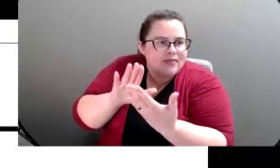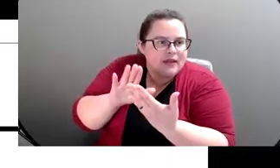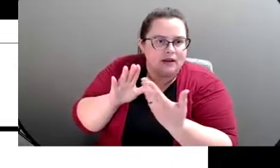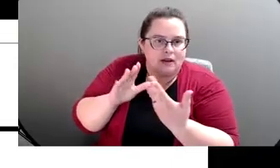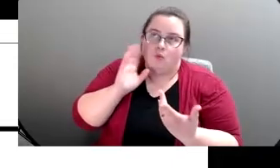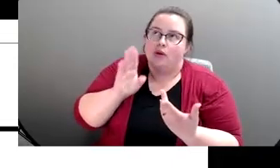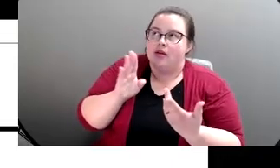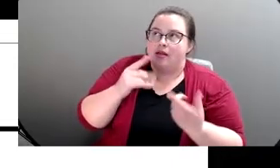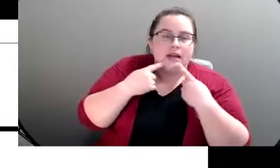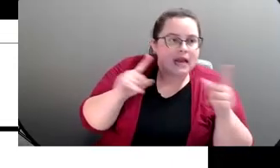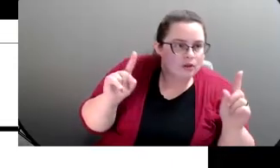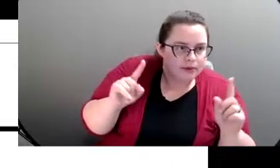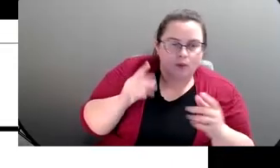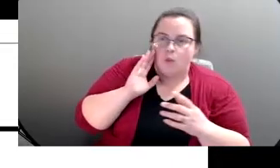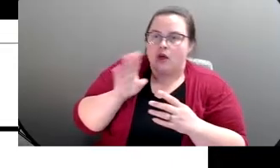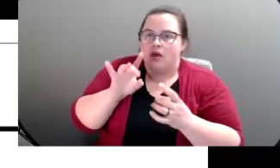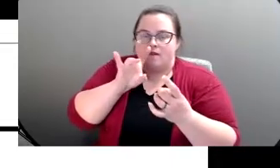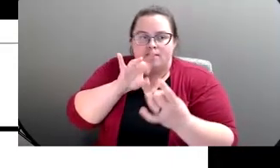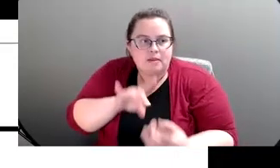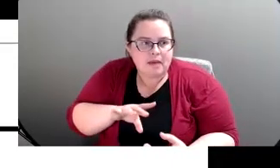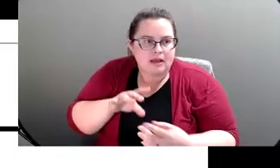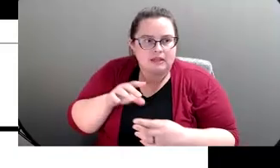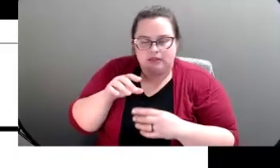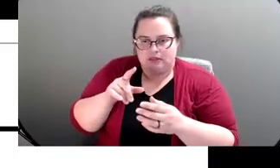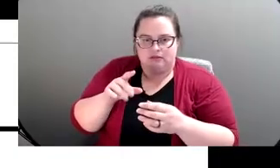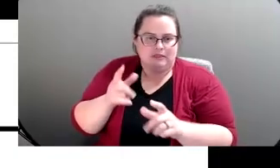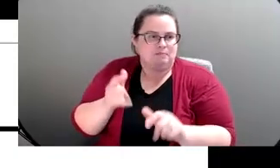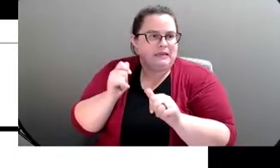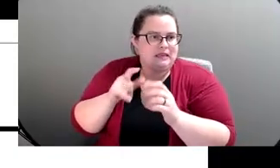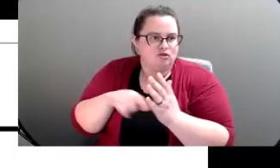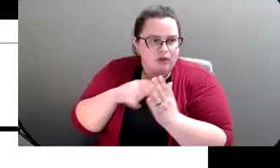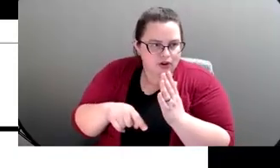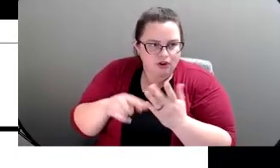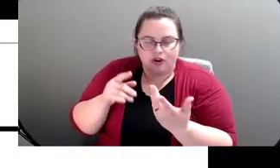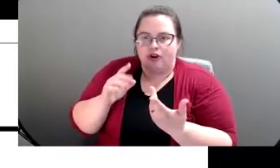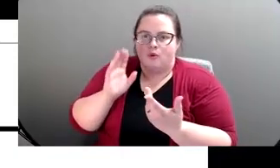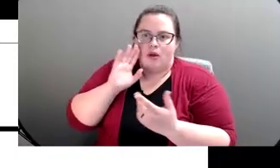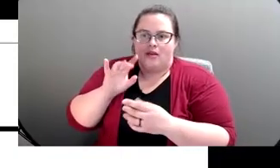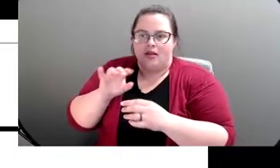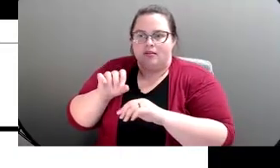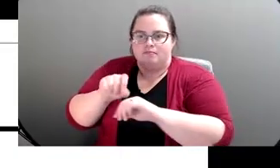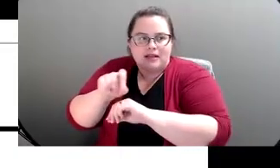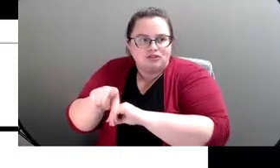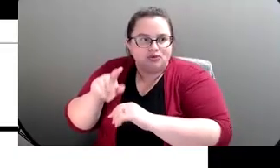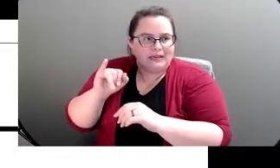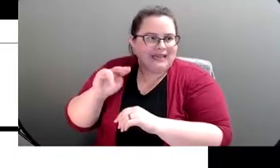I'm going to give you feedback in the SpeedGrader. I'm going to message you, in the inbox on this specific day,